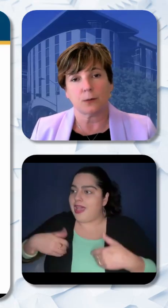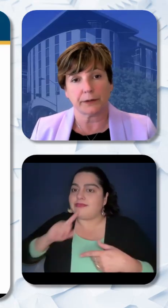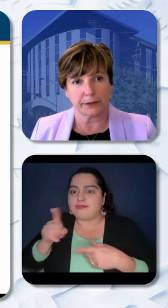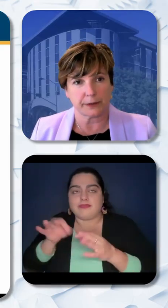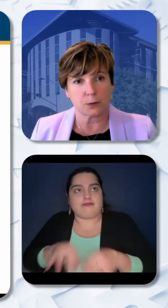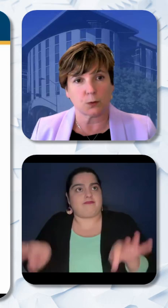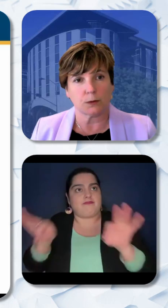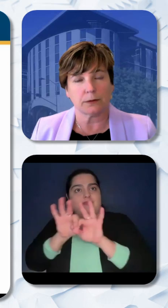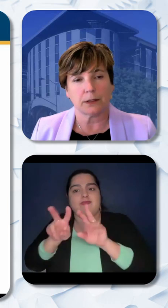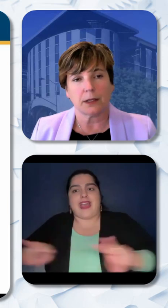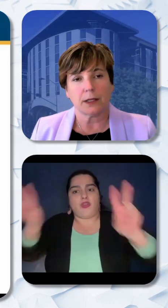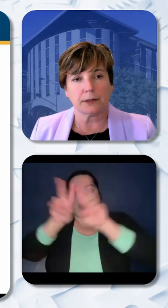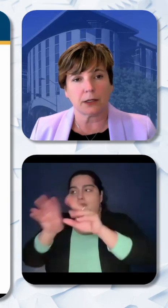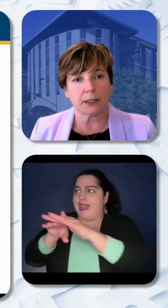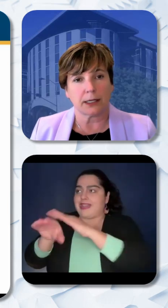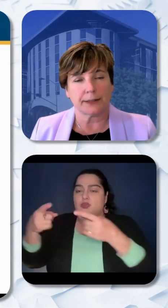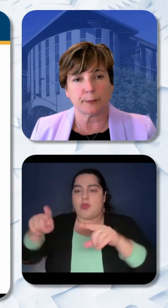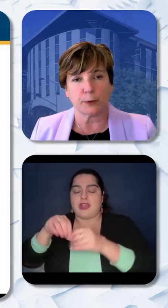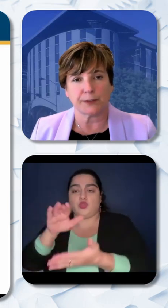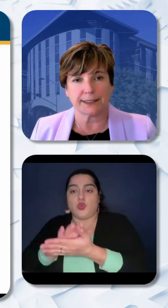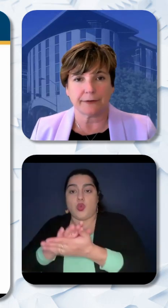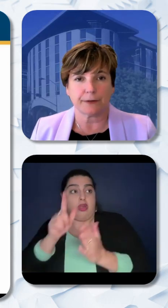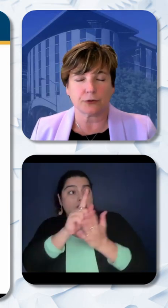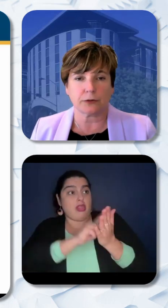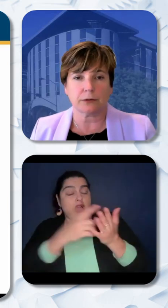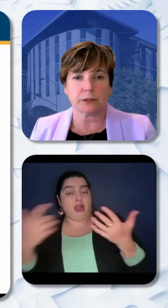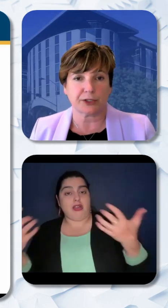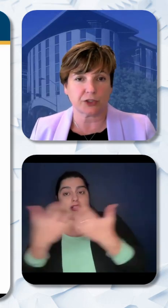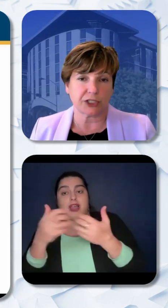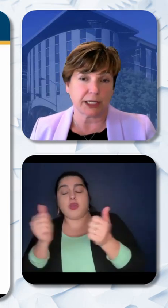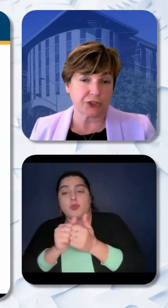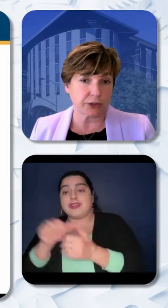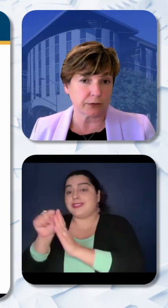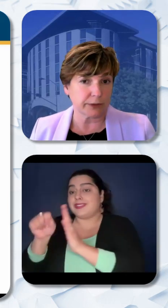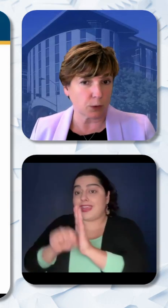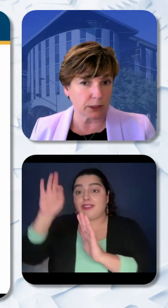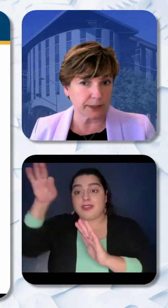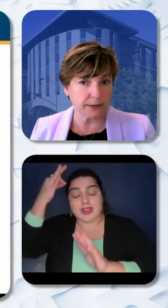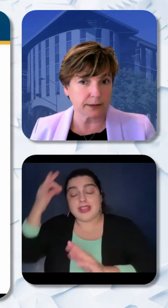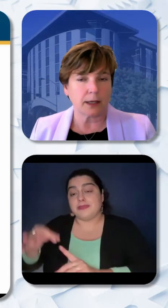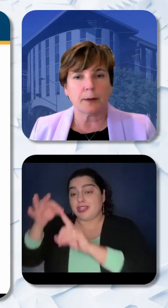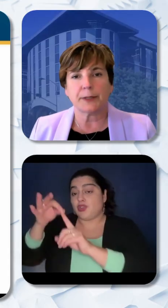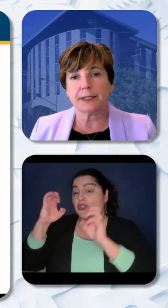while they're in school. The law aligns to both state and federal special education requirements,